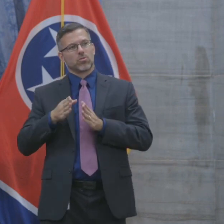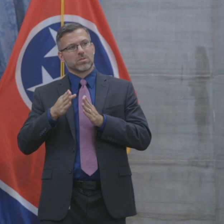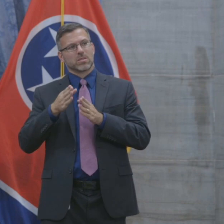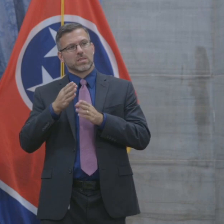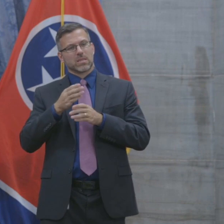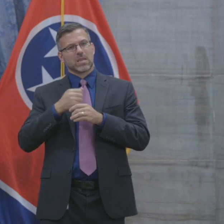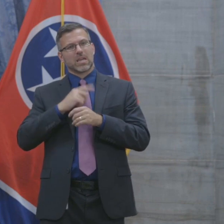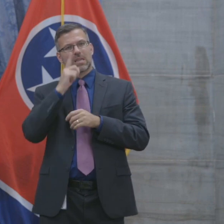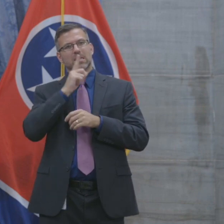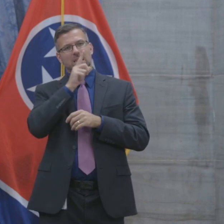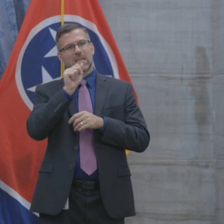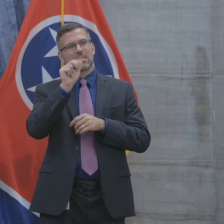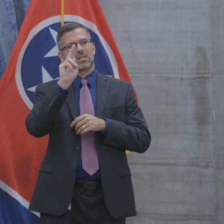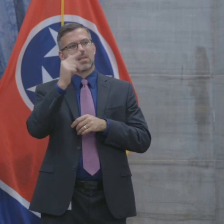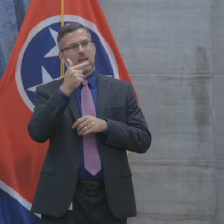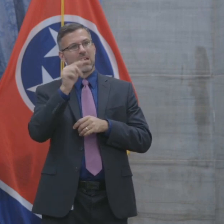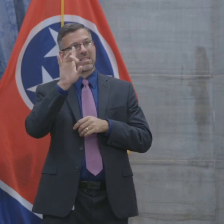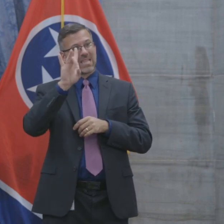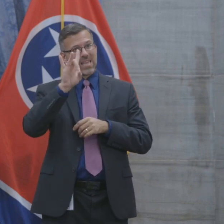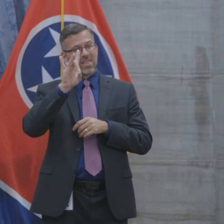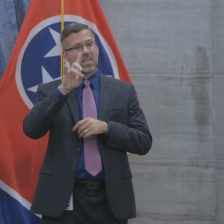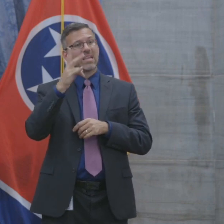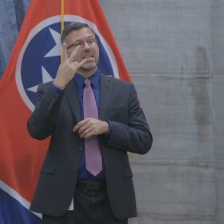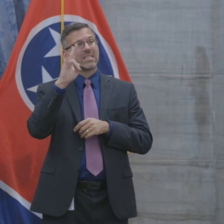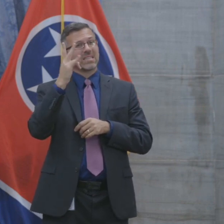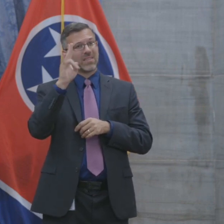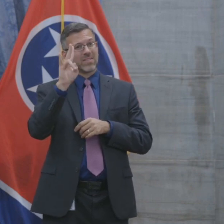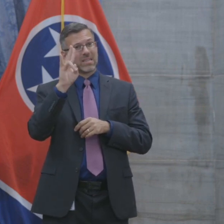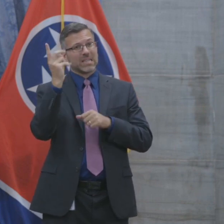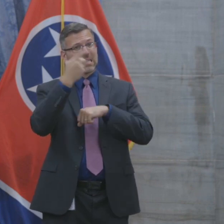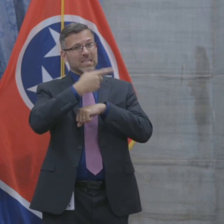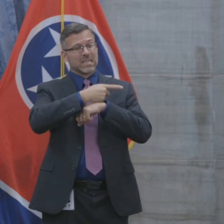have told us that maybe upwards of 80 plus percent of their